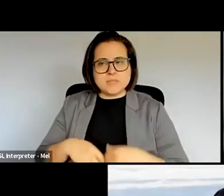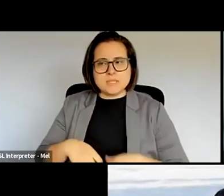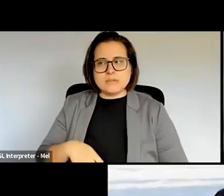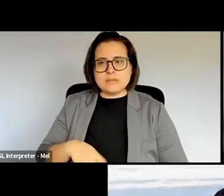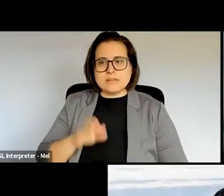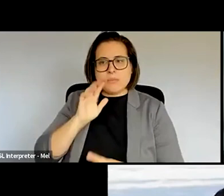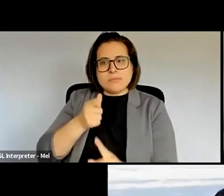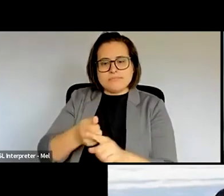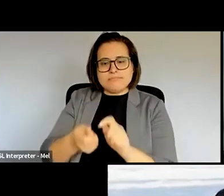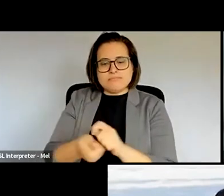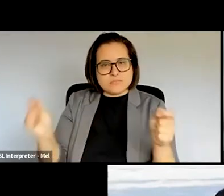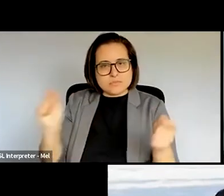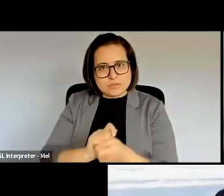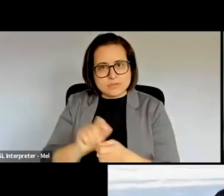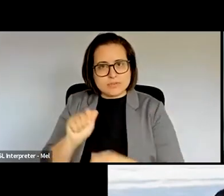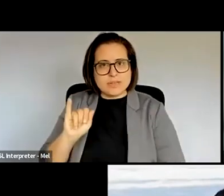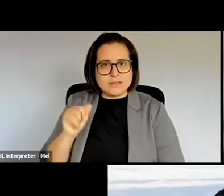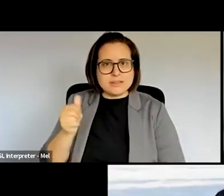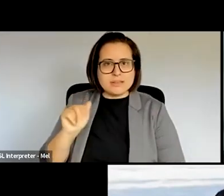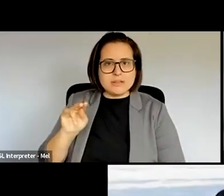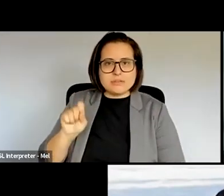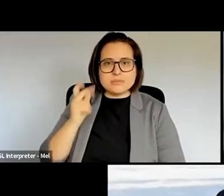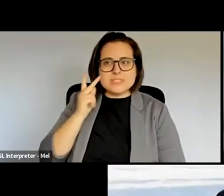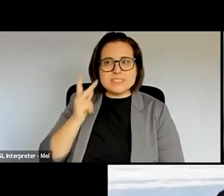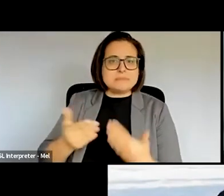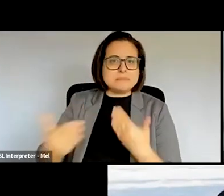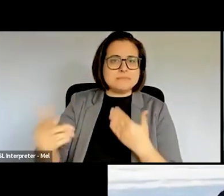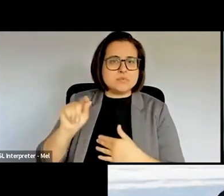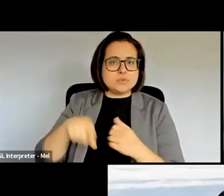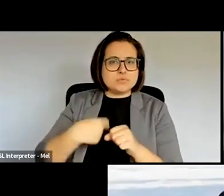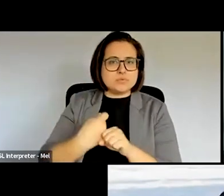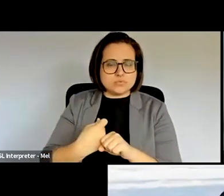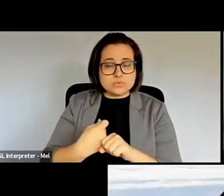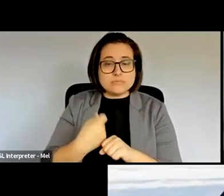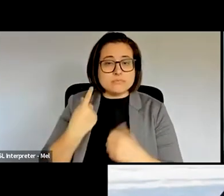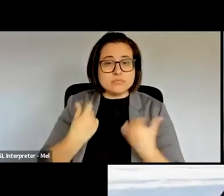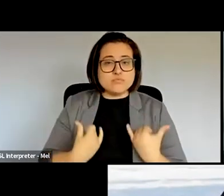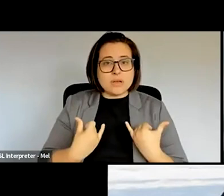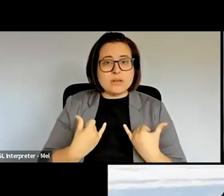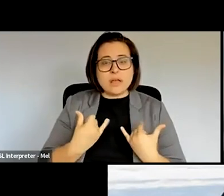the kind of AI agents that we all see in 20 years. You know right now chat GPT for instance,